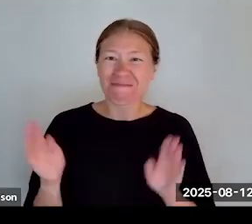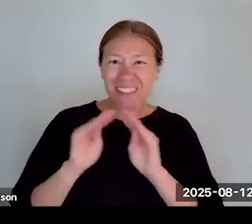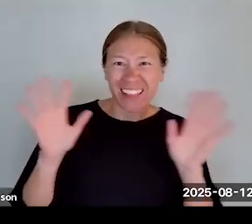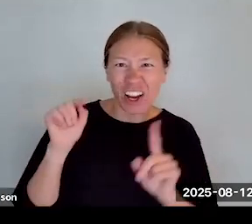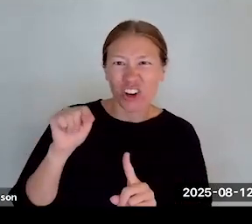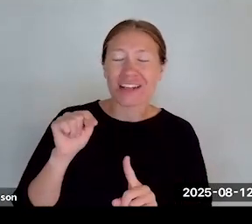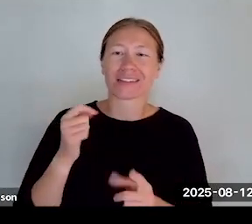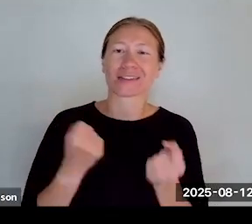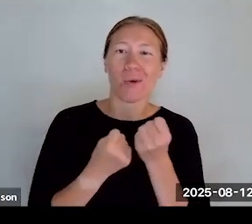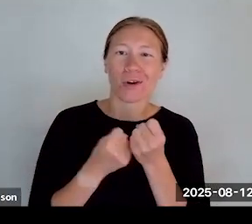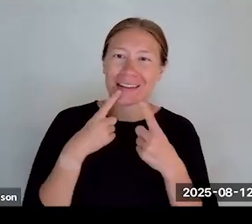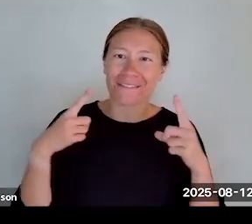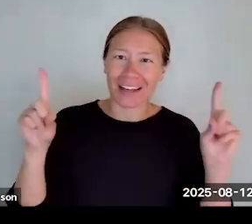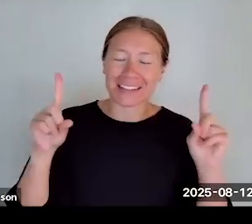and sets a clear course of action.